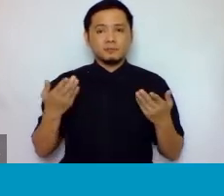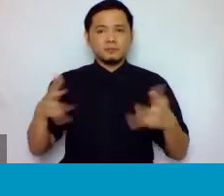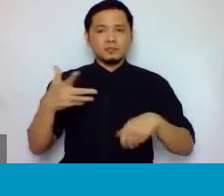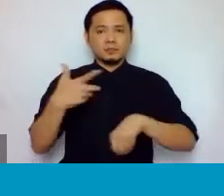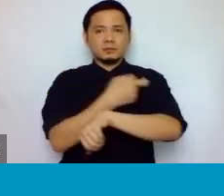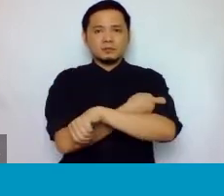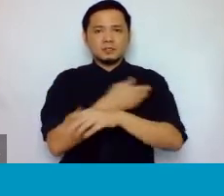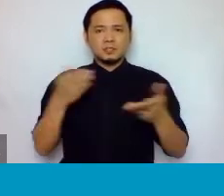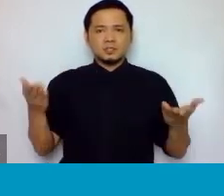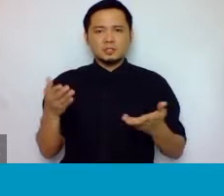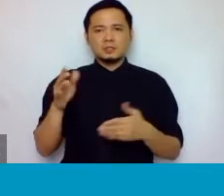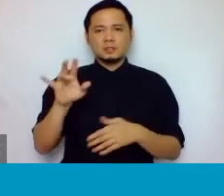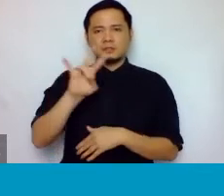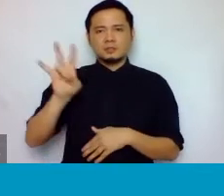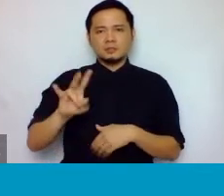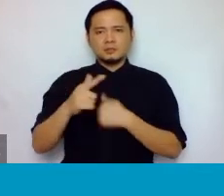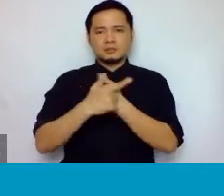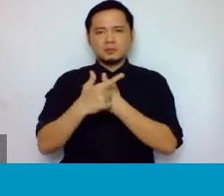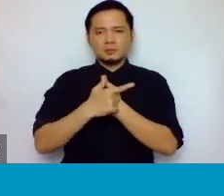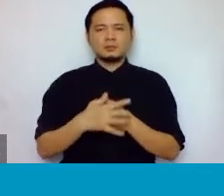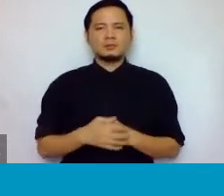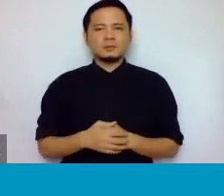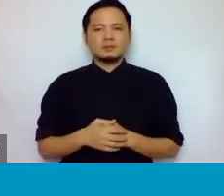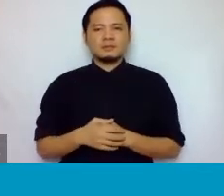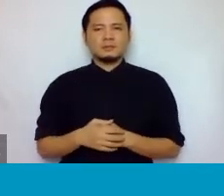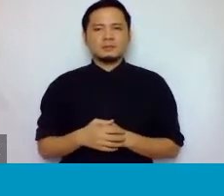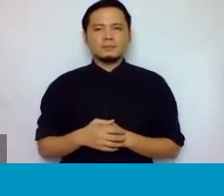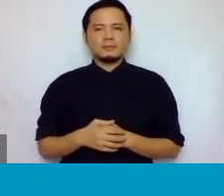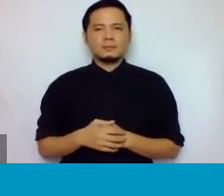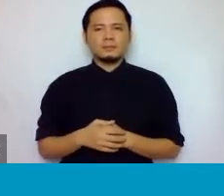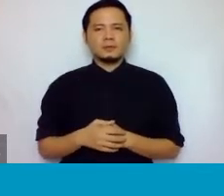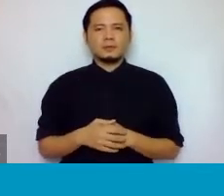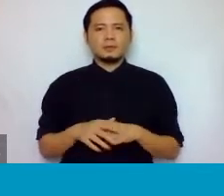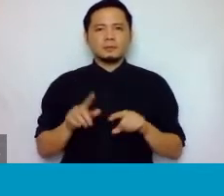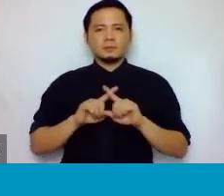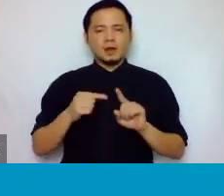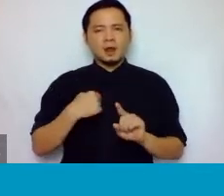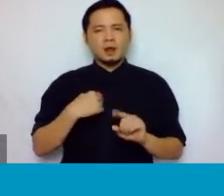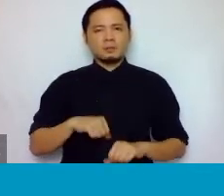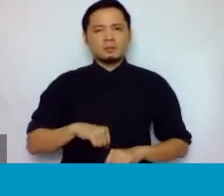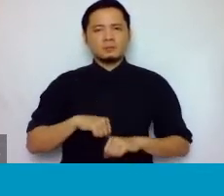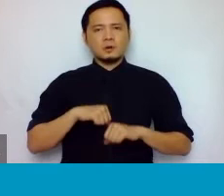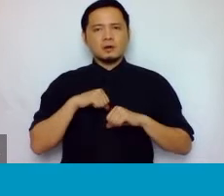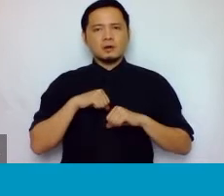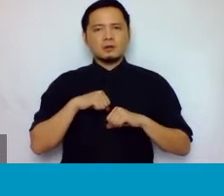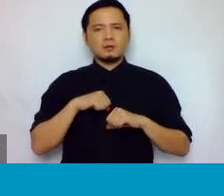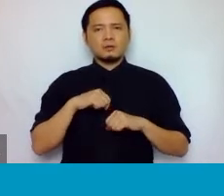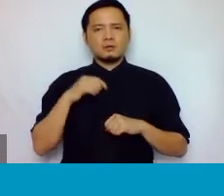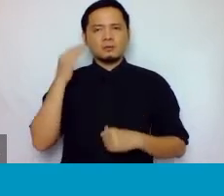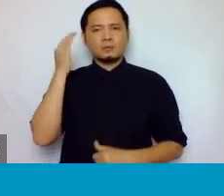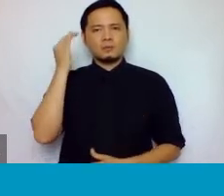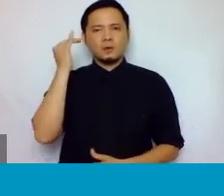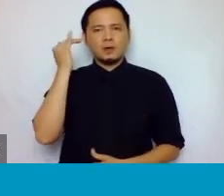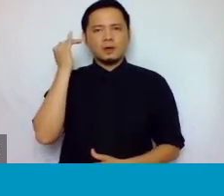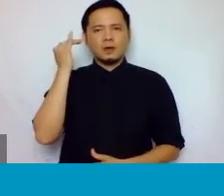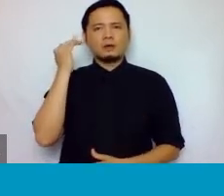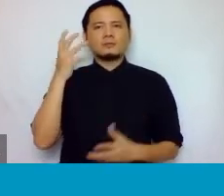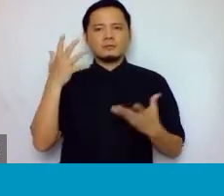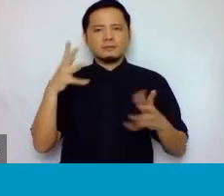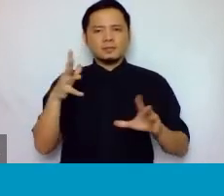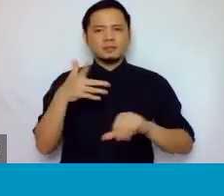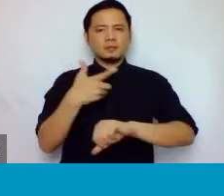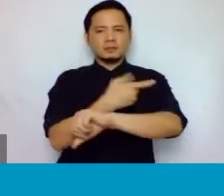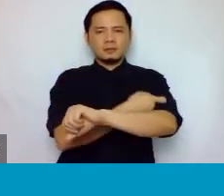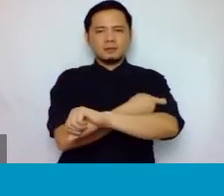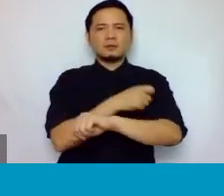I went through the process that she shared but I was so proud that day because I was vaccinated with Astra Zeneca.